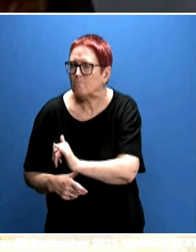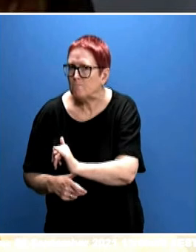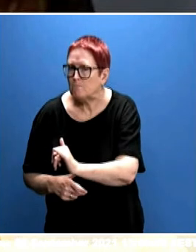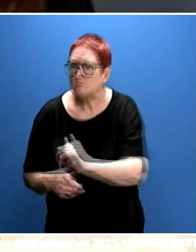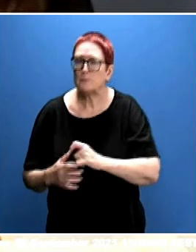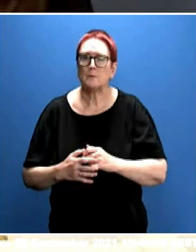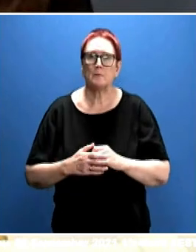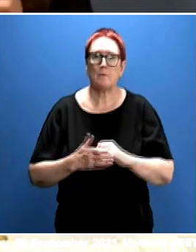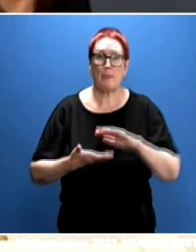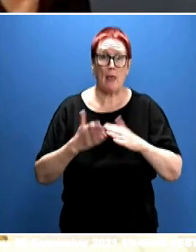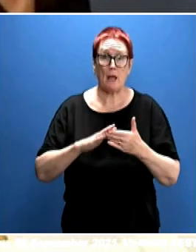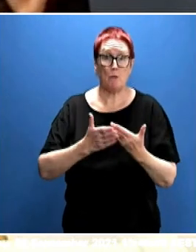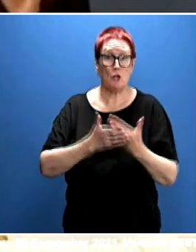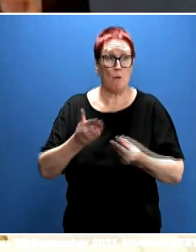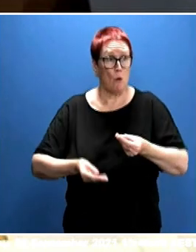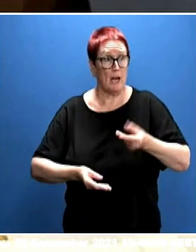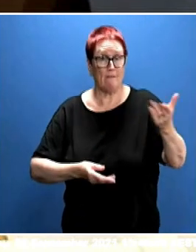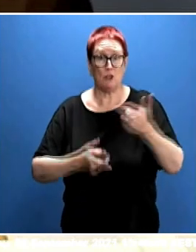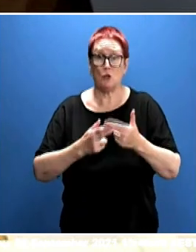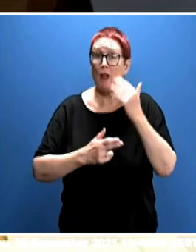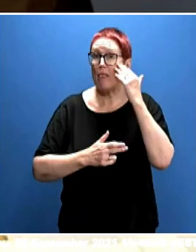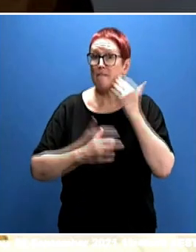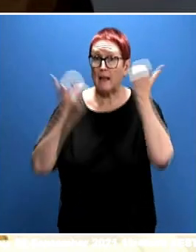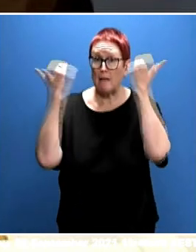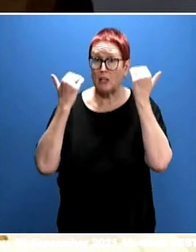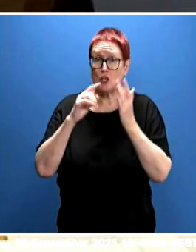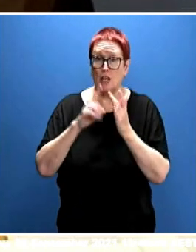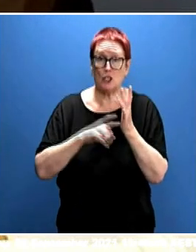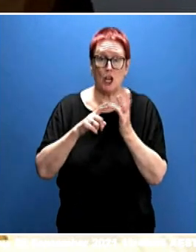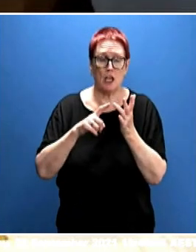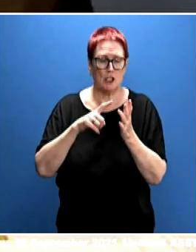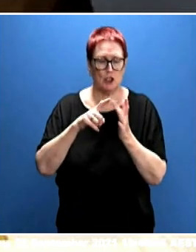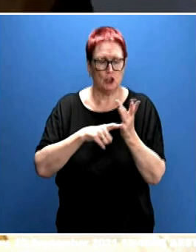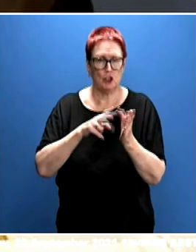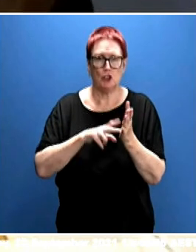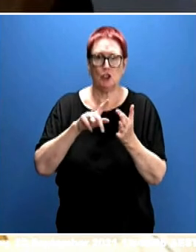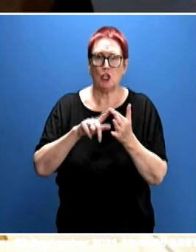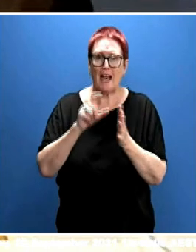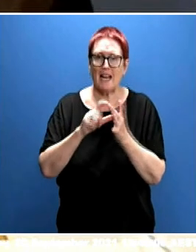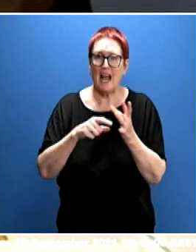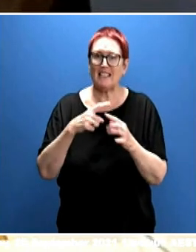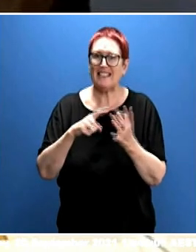was before Her Honour Judge Jane Dickson, and she commented how important